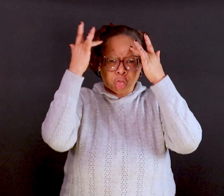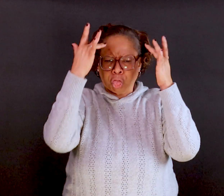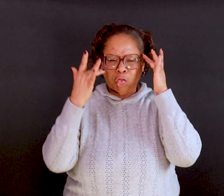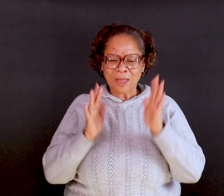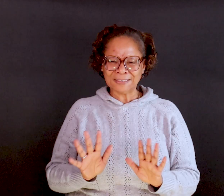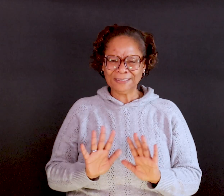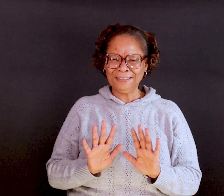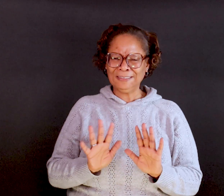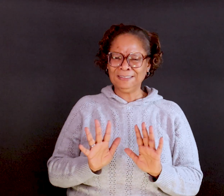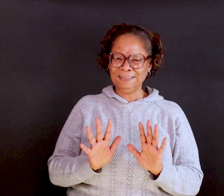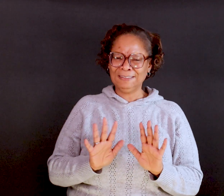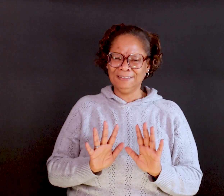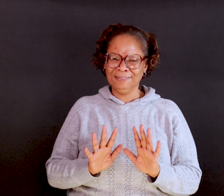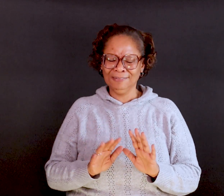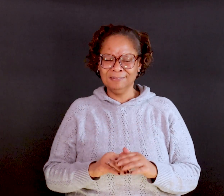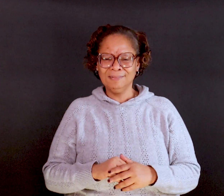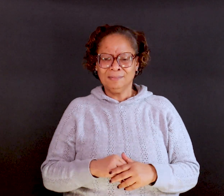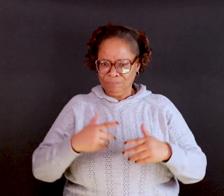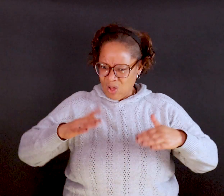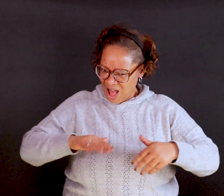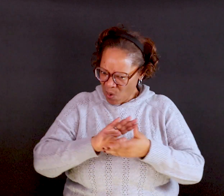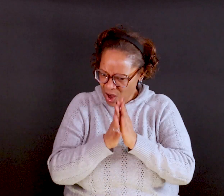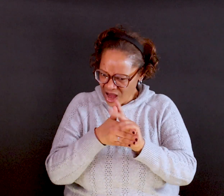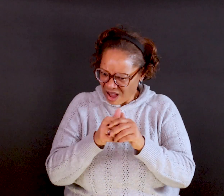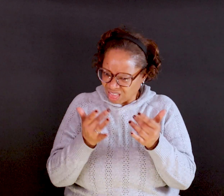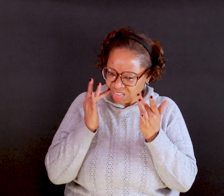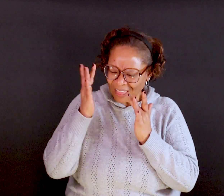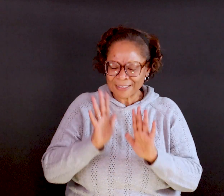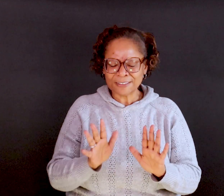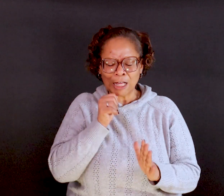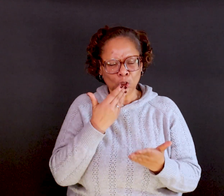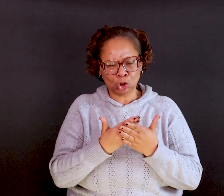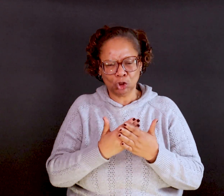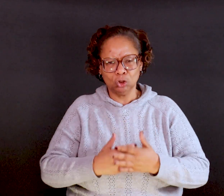Avoid touching your face with unwashed hands.